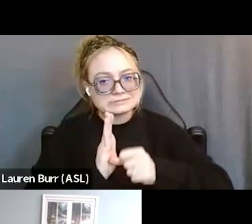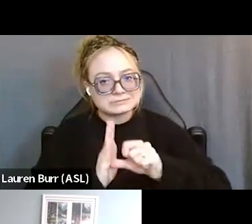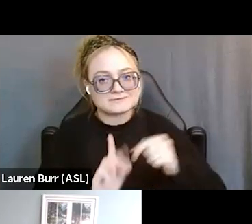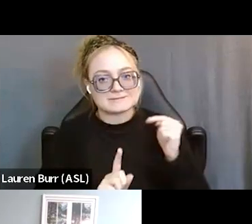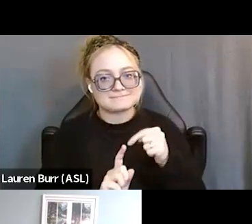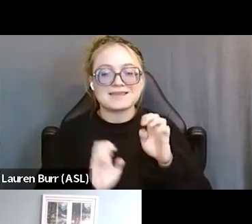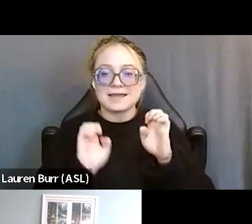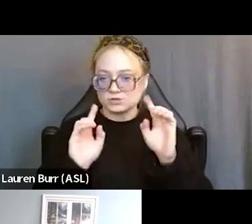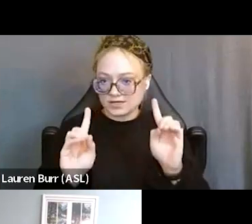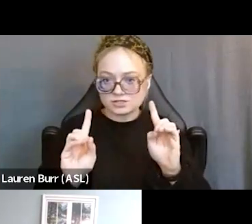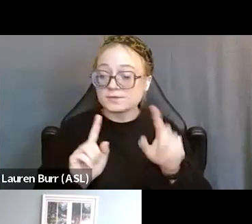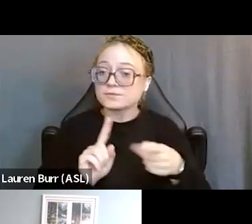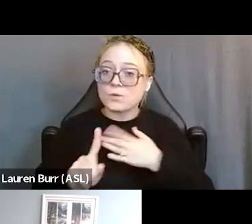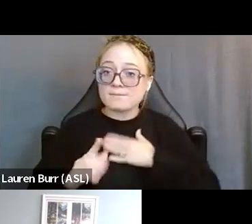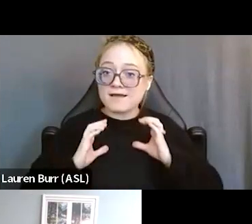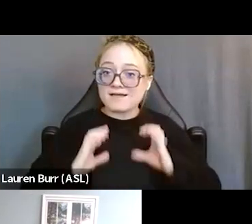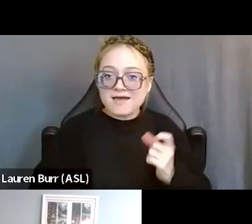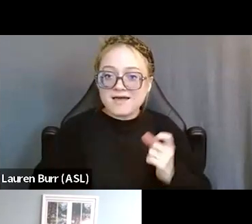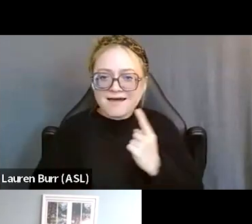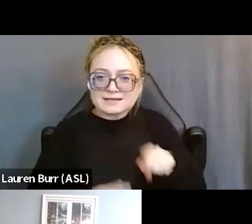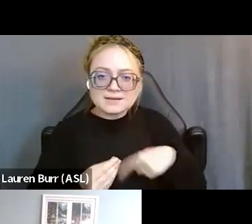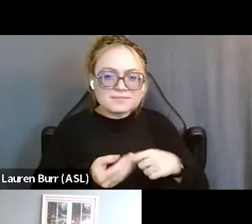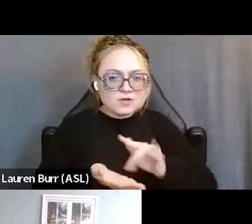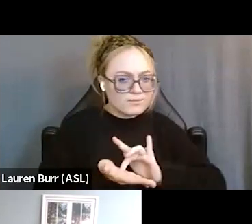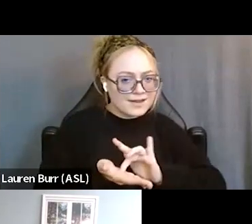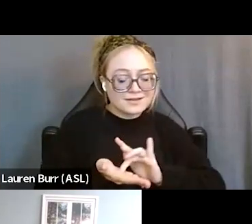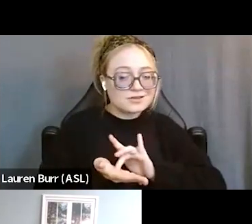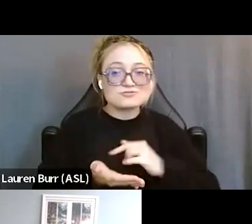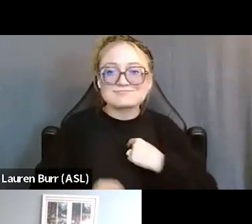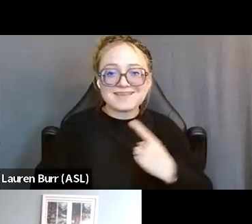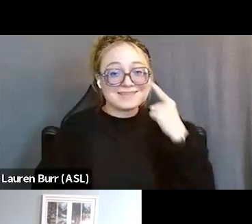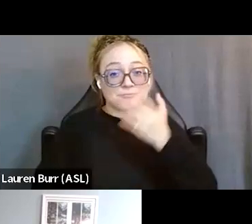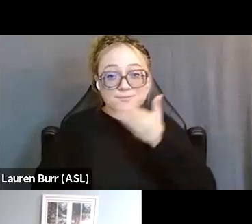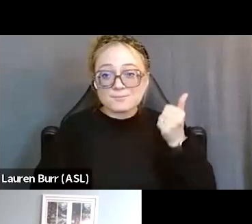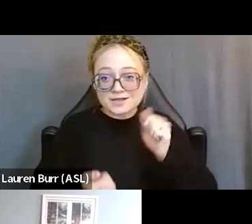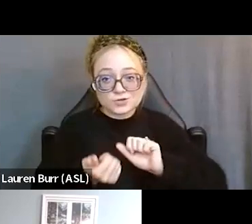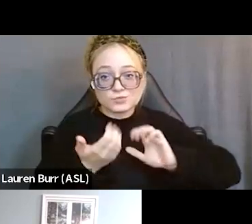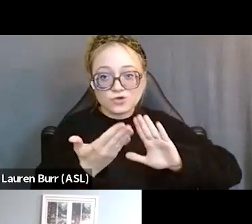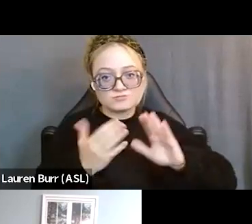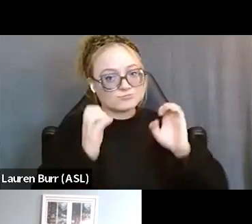when they ask about medications and things like that. I think that's the best way to approach it initially for me.